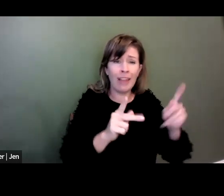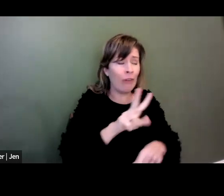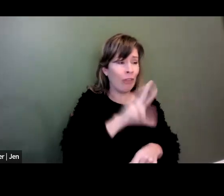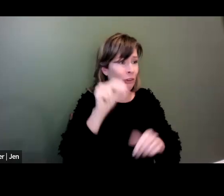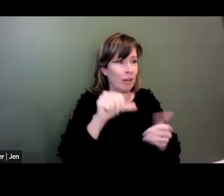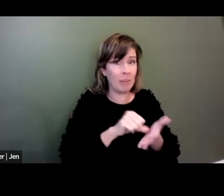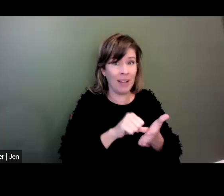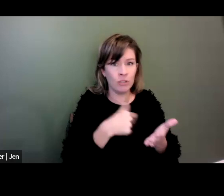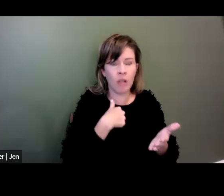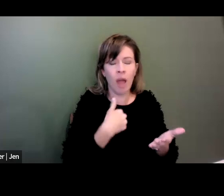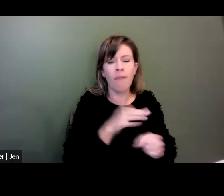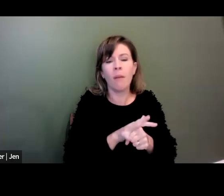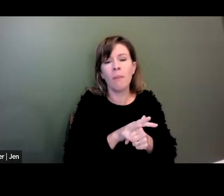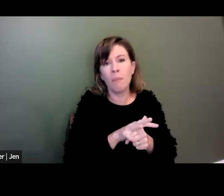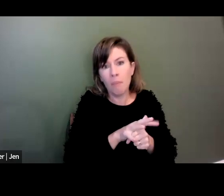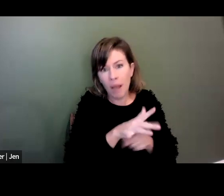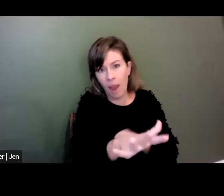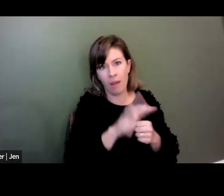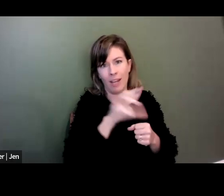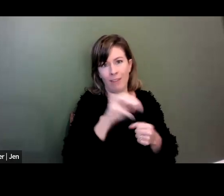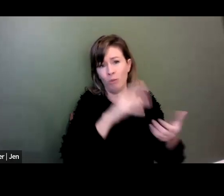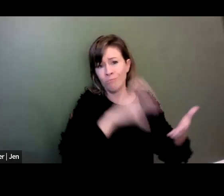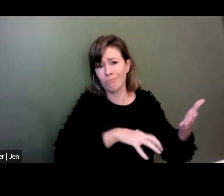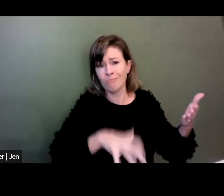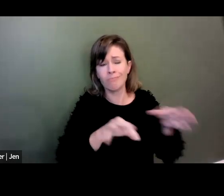Social sciences can be several pages, I have plenty of space